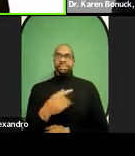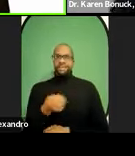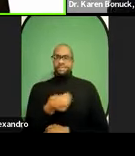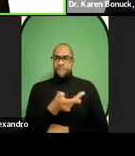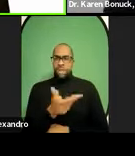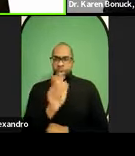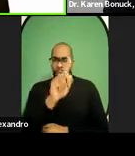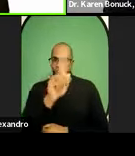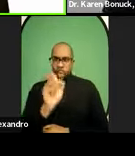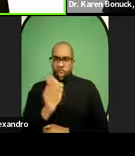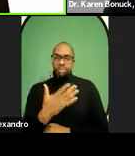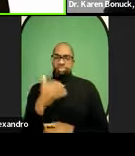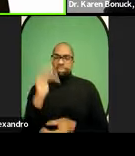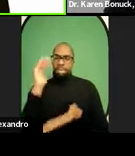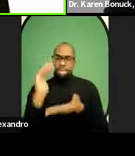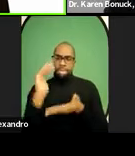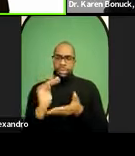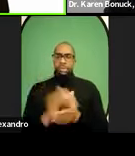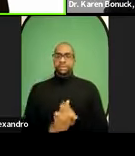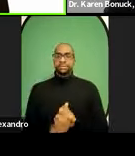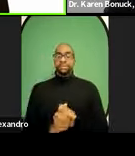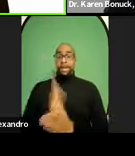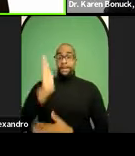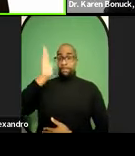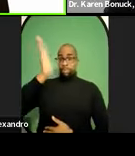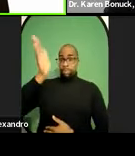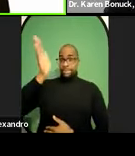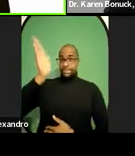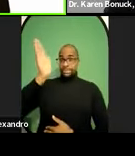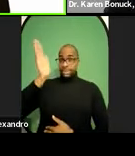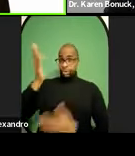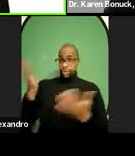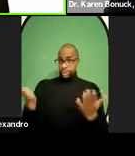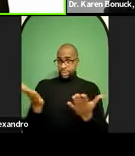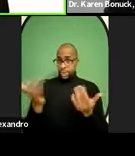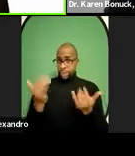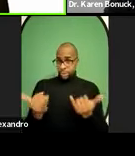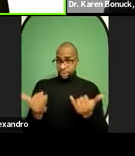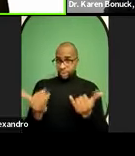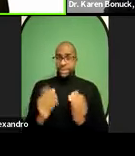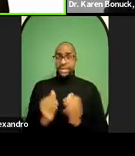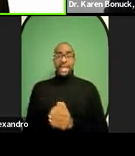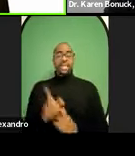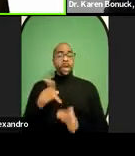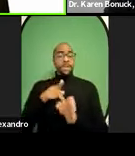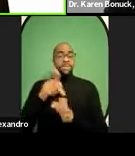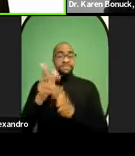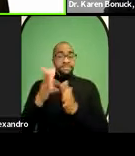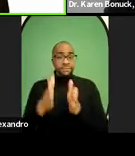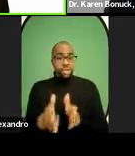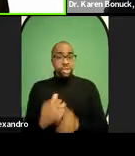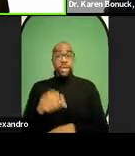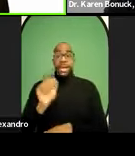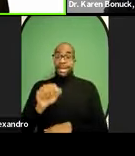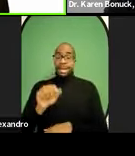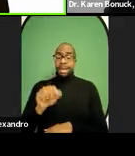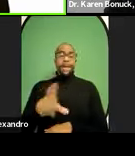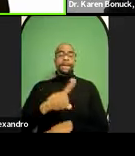please keep those questions to a minimum. And last And lastly on an important note , even though our presenters tonight are professionals in their field. What we